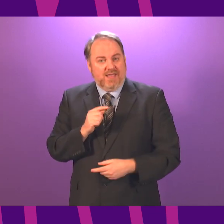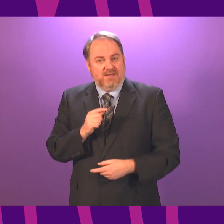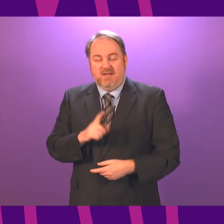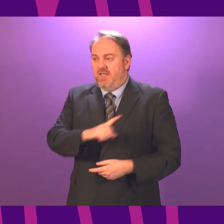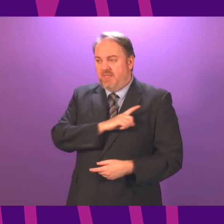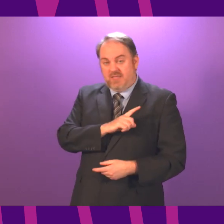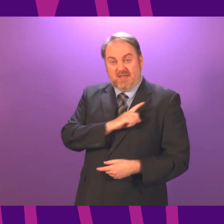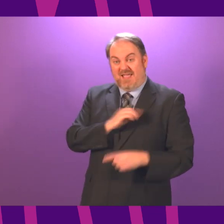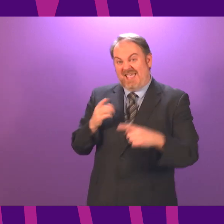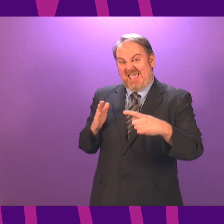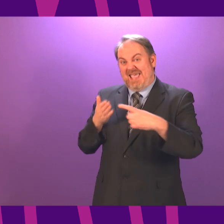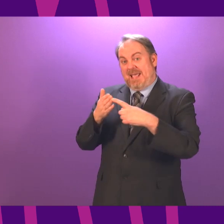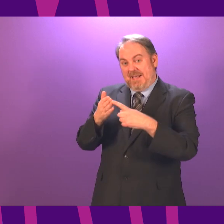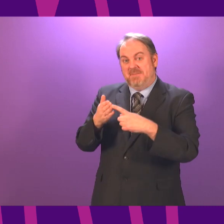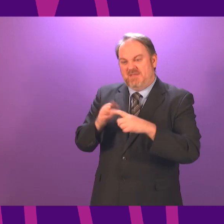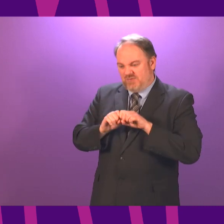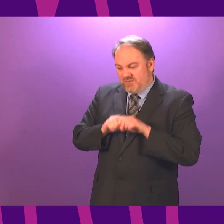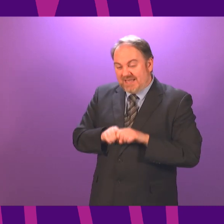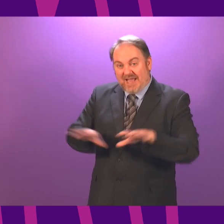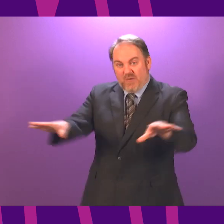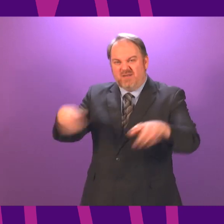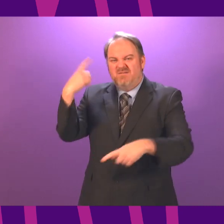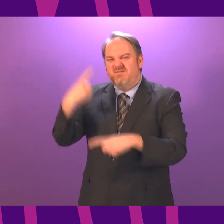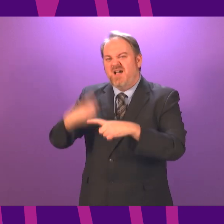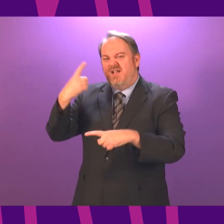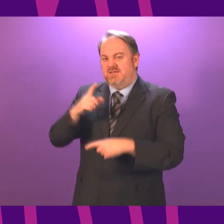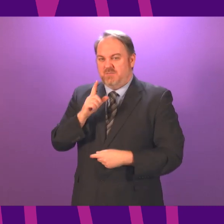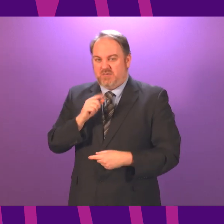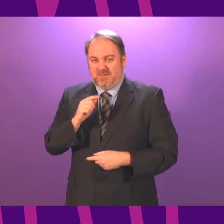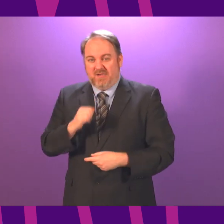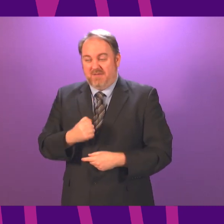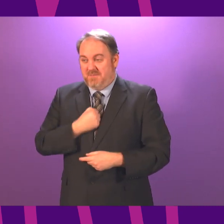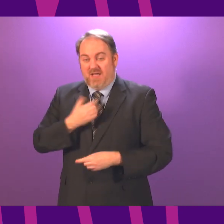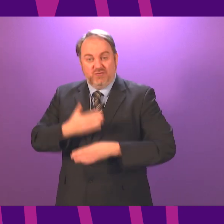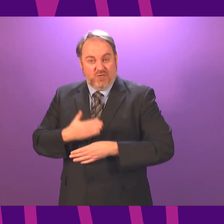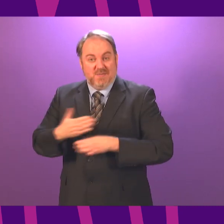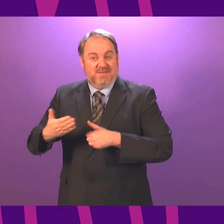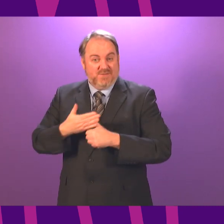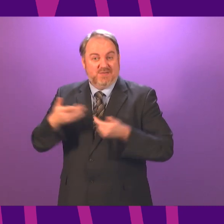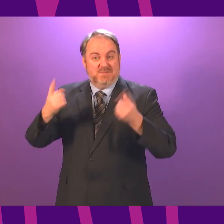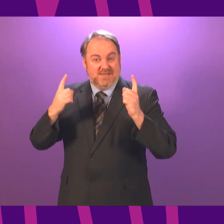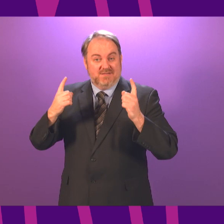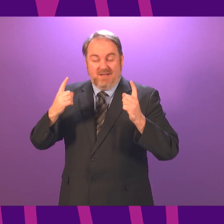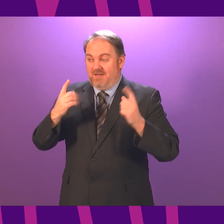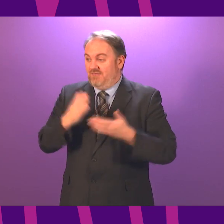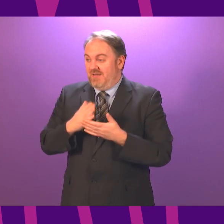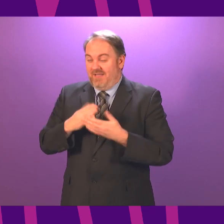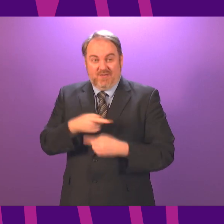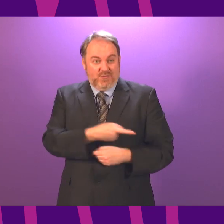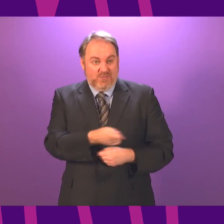speed and efficiency that people expect. I know that members across the parties might struggle to accept this, but, as well as being the First Minister, I am a human being with